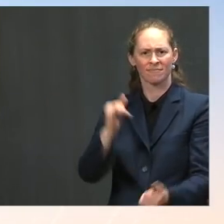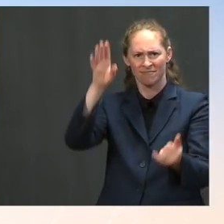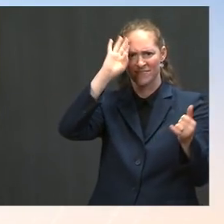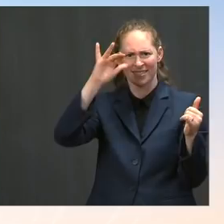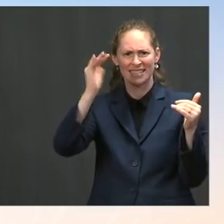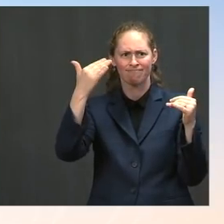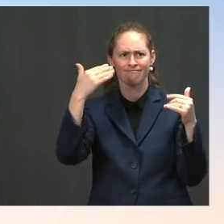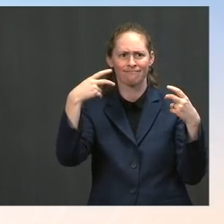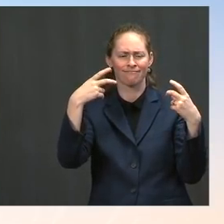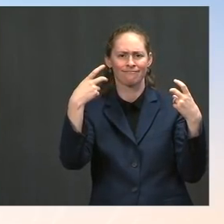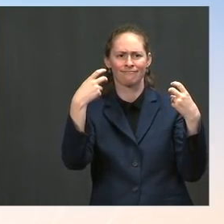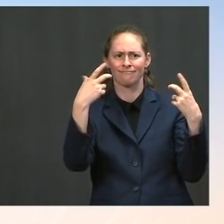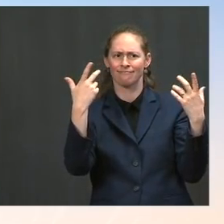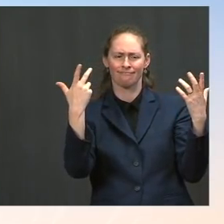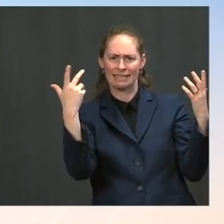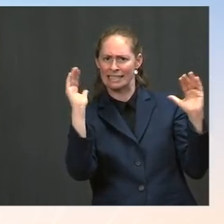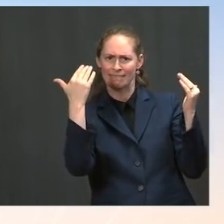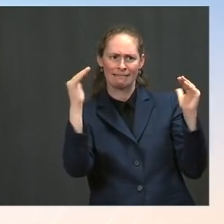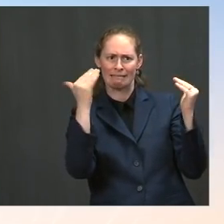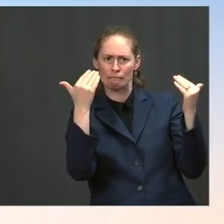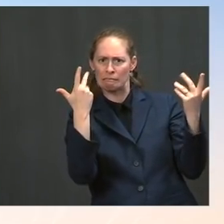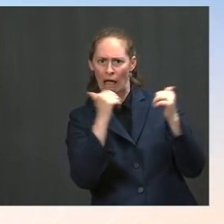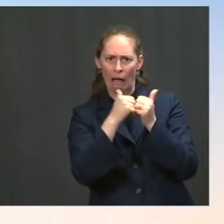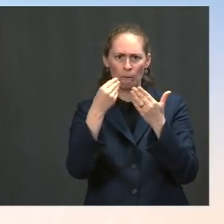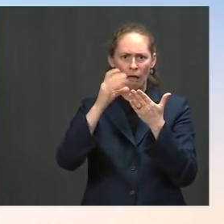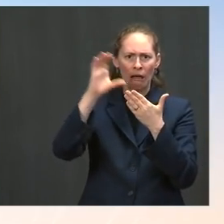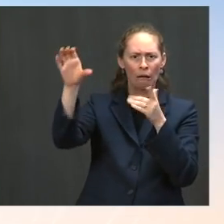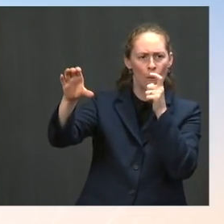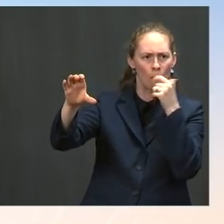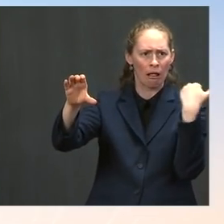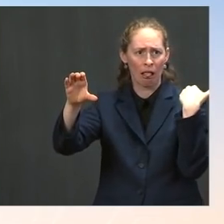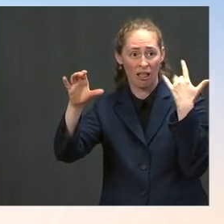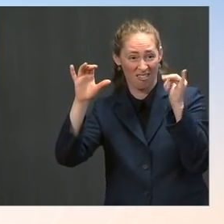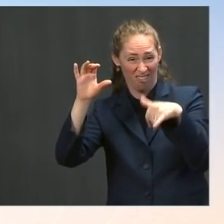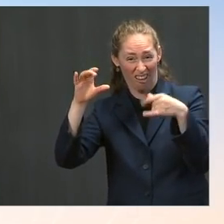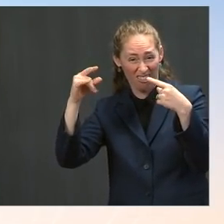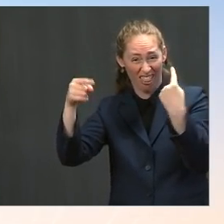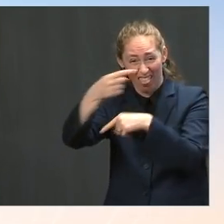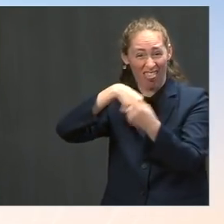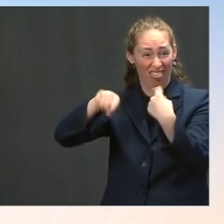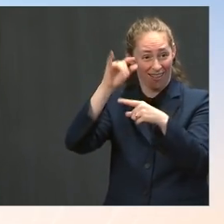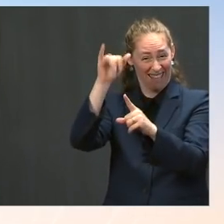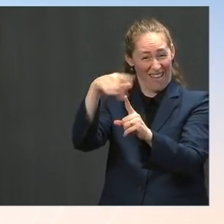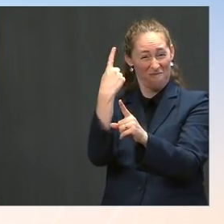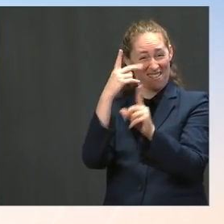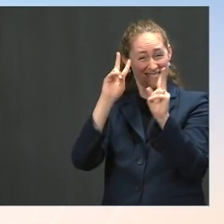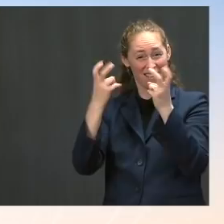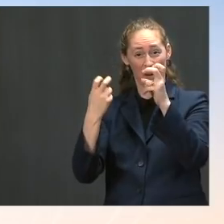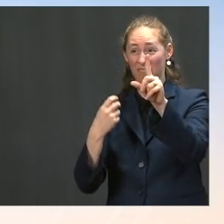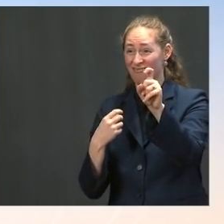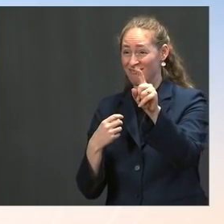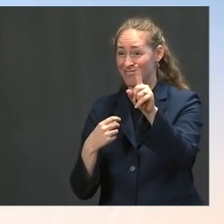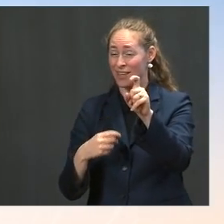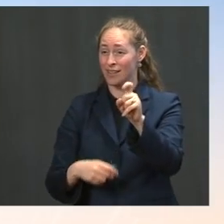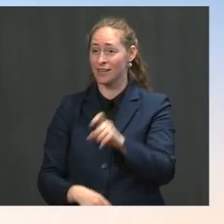Are you saying that those are now wrapped up; it's just payfors that are left? Ms. Psaki: I was saying we'll leave it to the negotiators working hard into the night last night